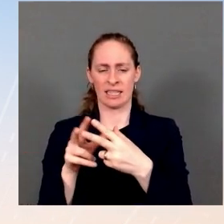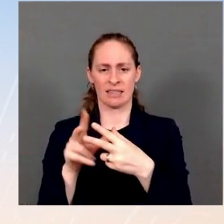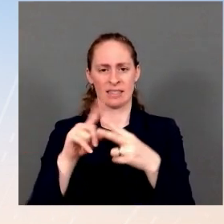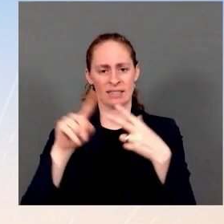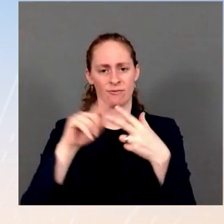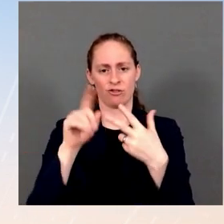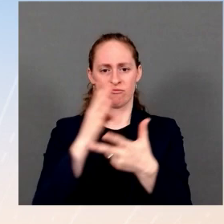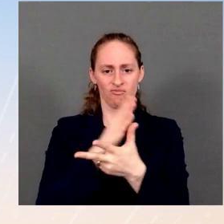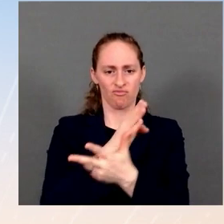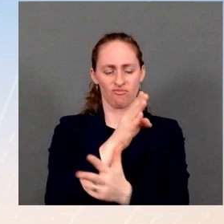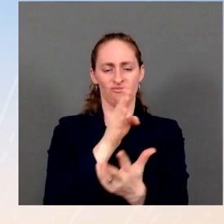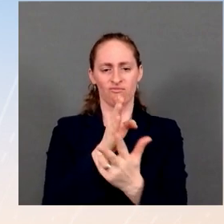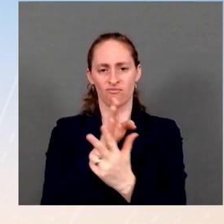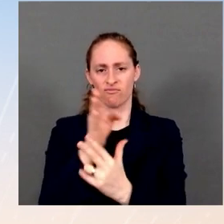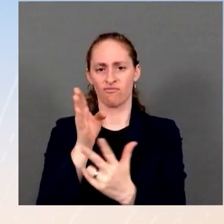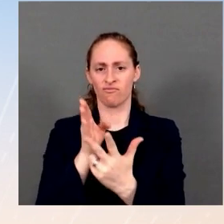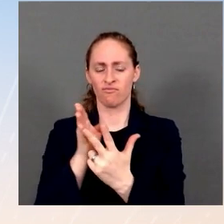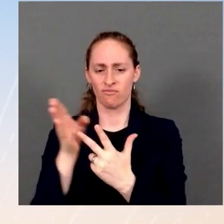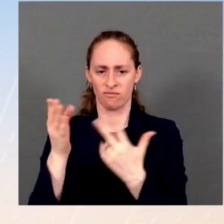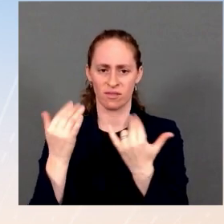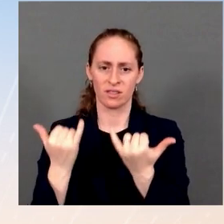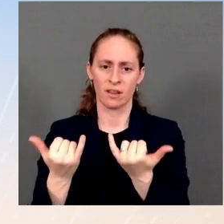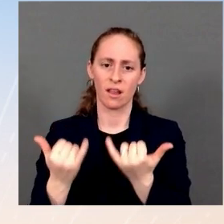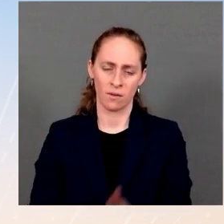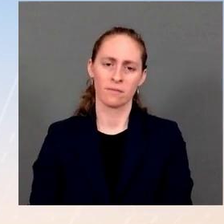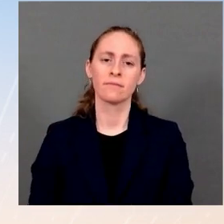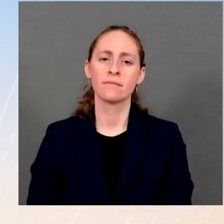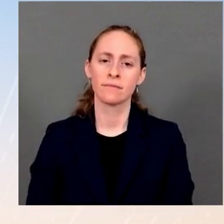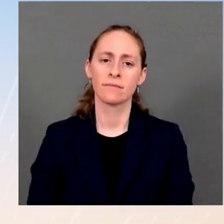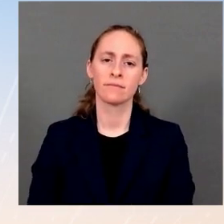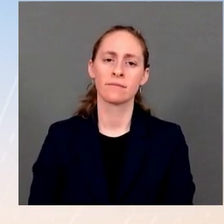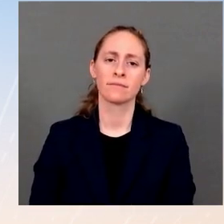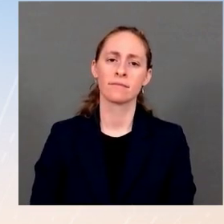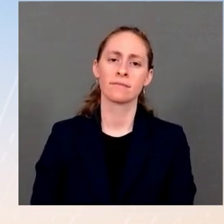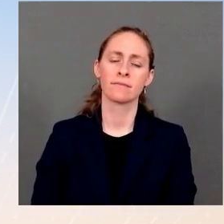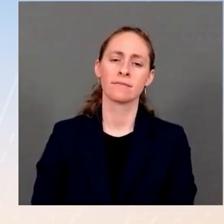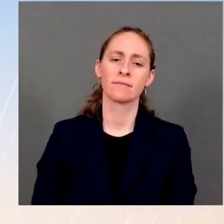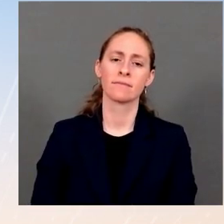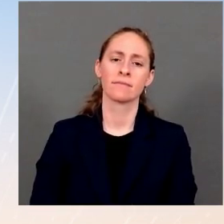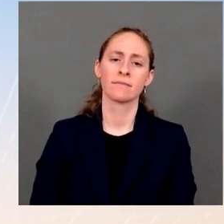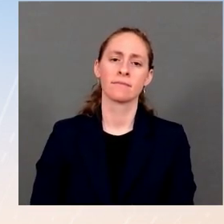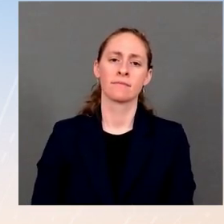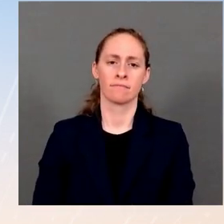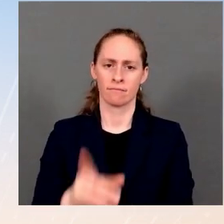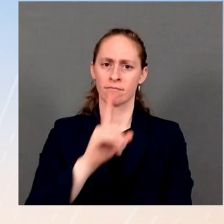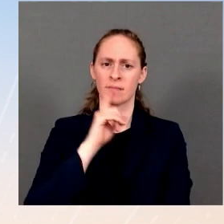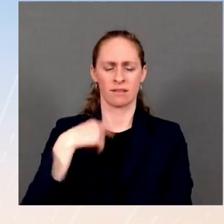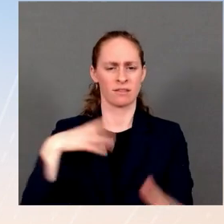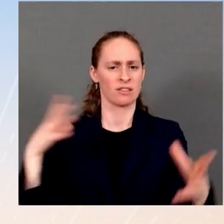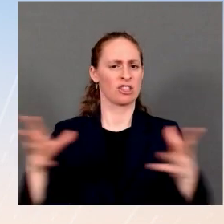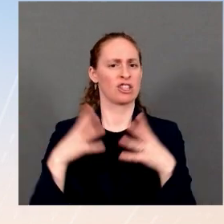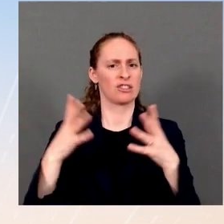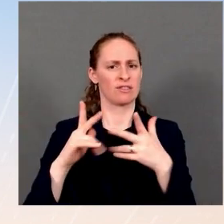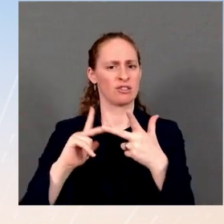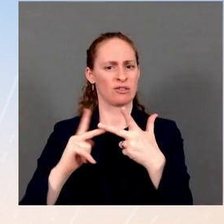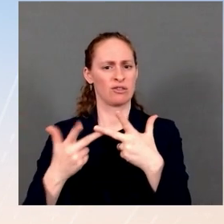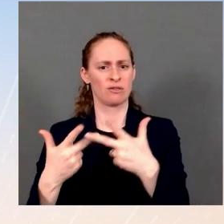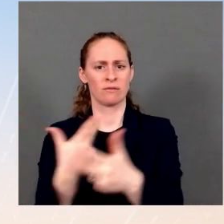and boosted to protect yourself from Omicron. So that's what we know at this moment is that we have three that are effective. The Press: If she were to come back and say --